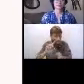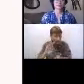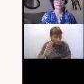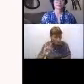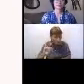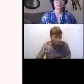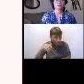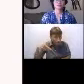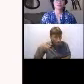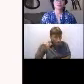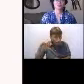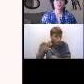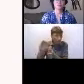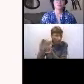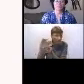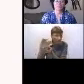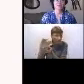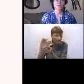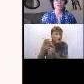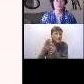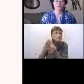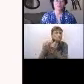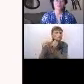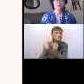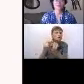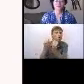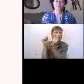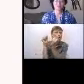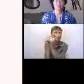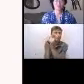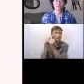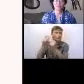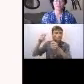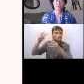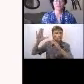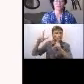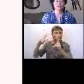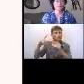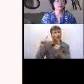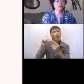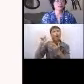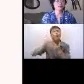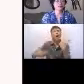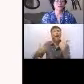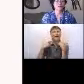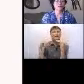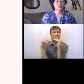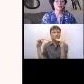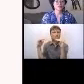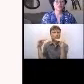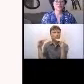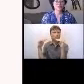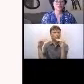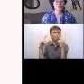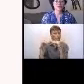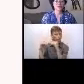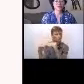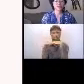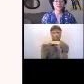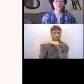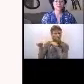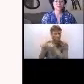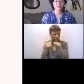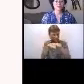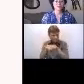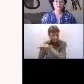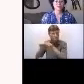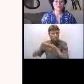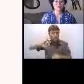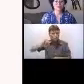justice. So it is very much centered around, who the unjust system as it relates to BIPOC.